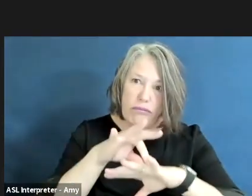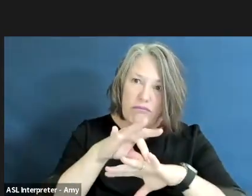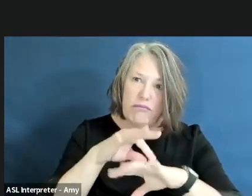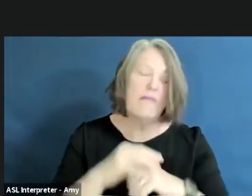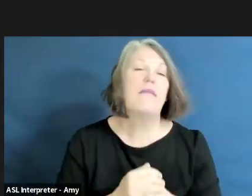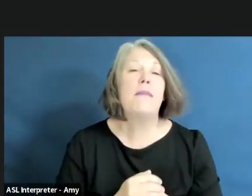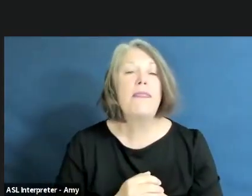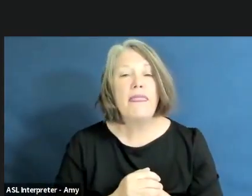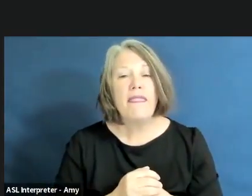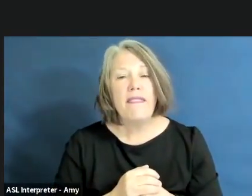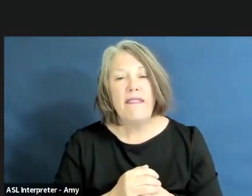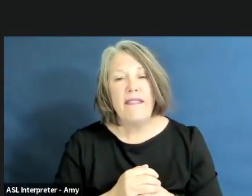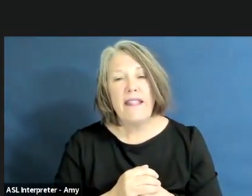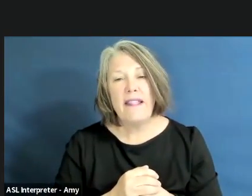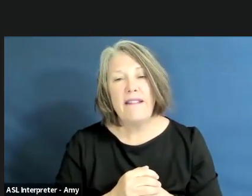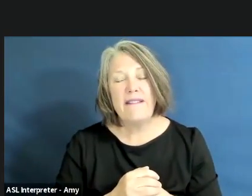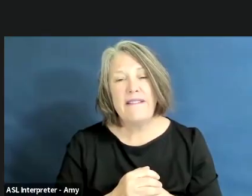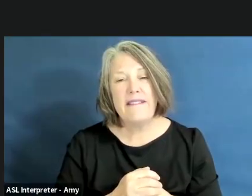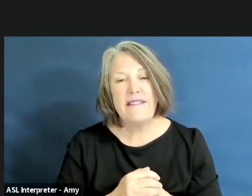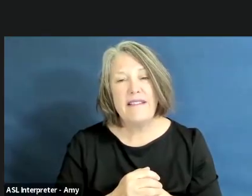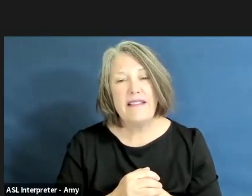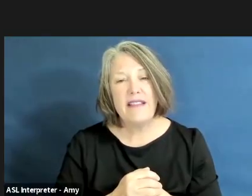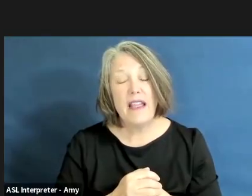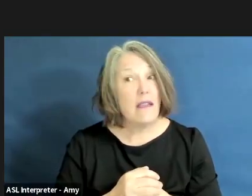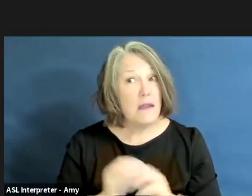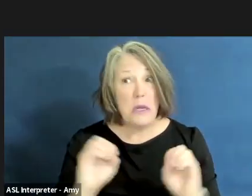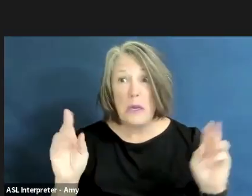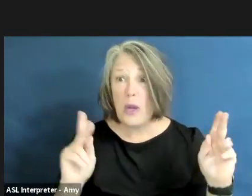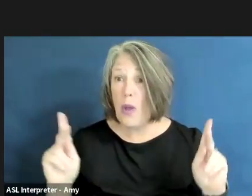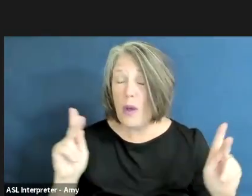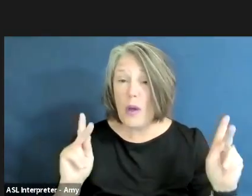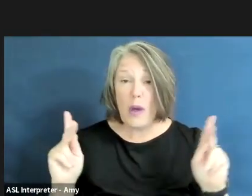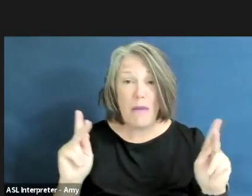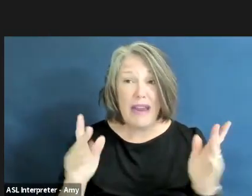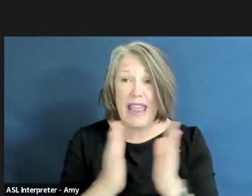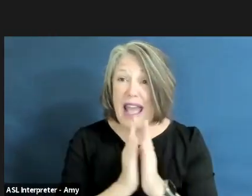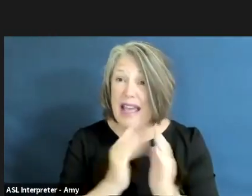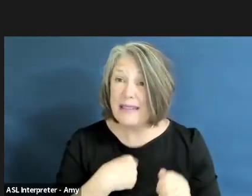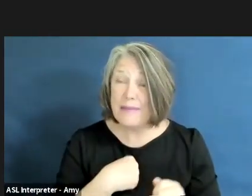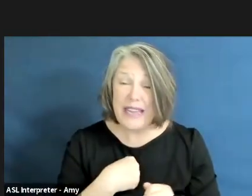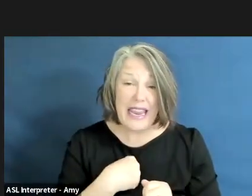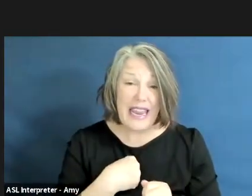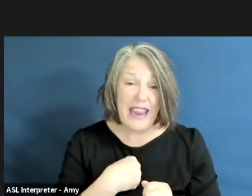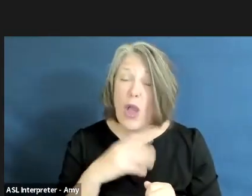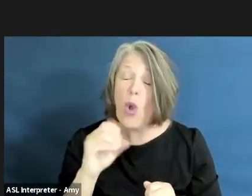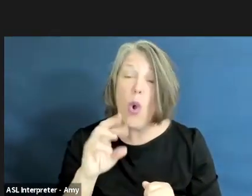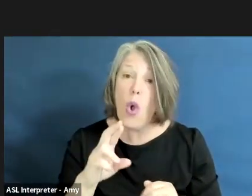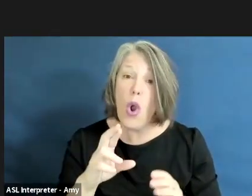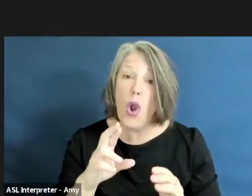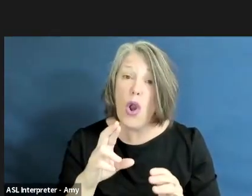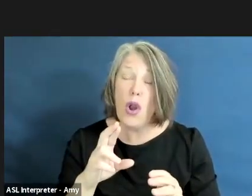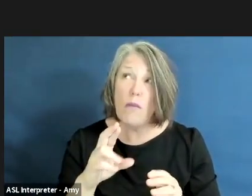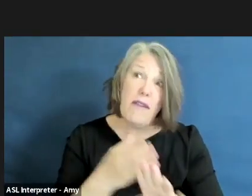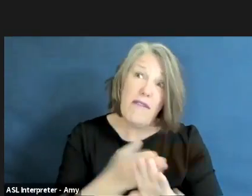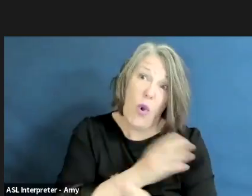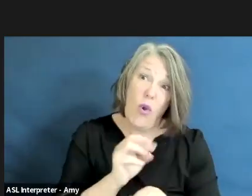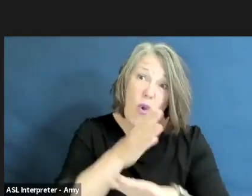Nobody asked me before or after if I wanted kids.